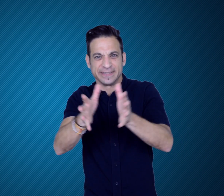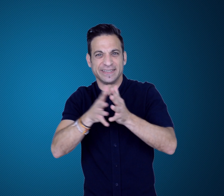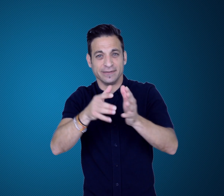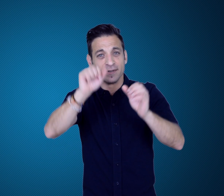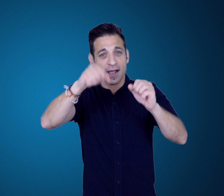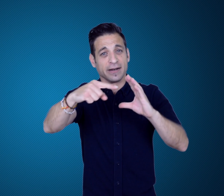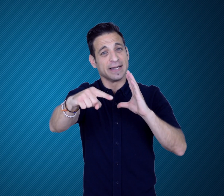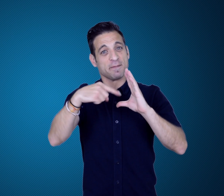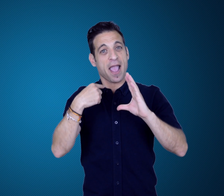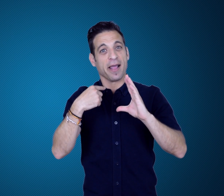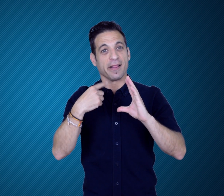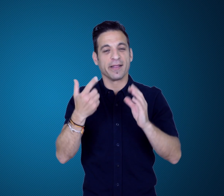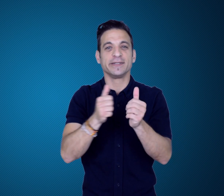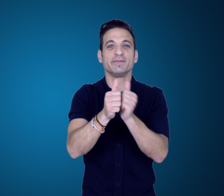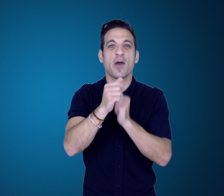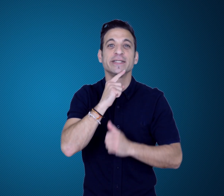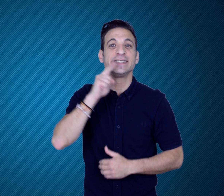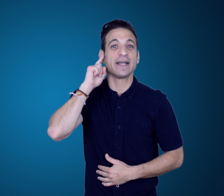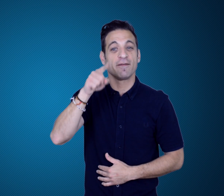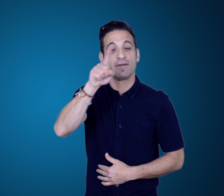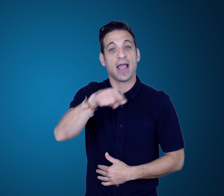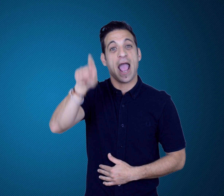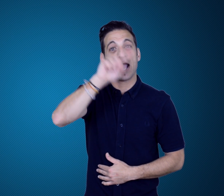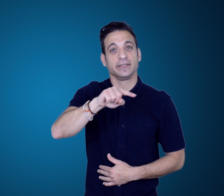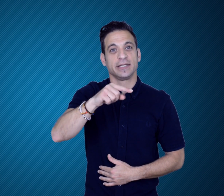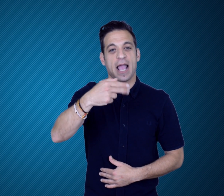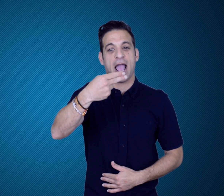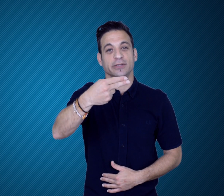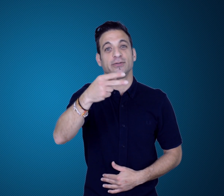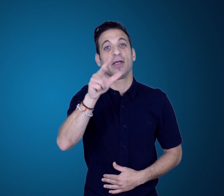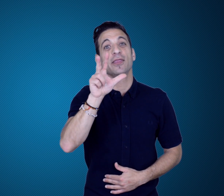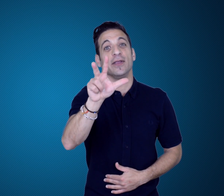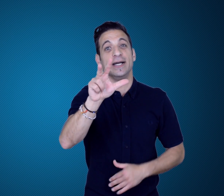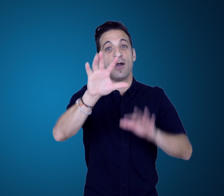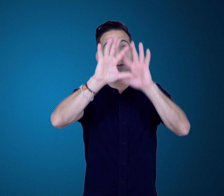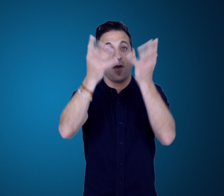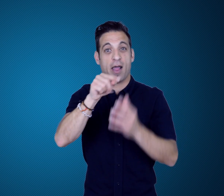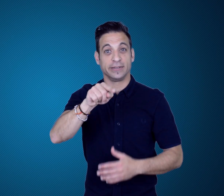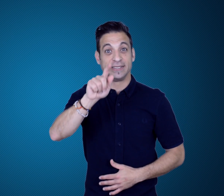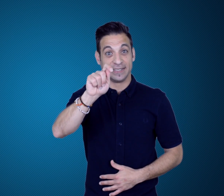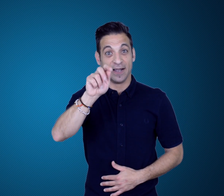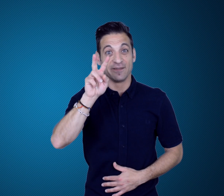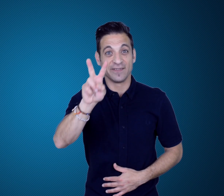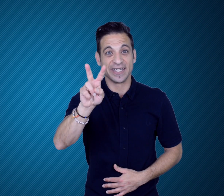you can email them to sportsdeaf@h3world.tv